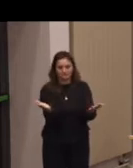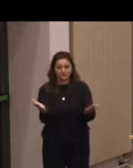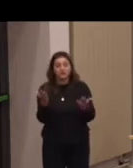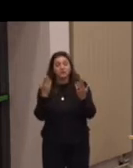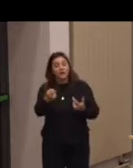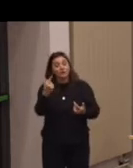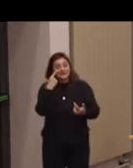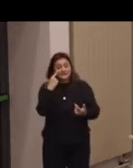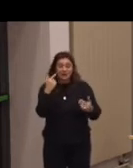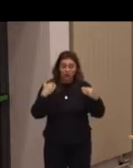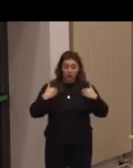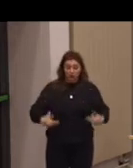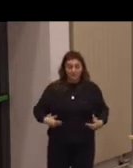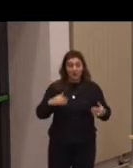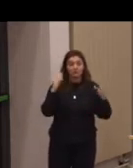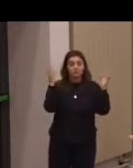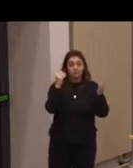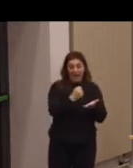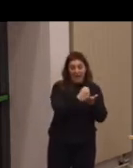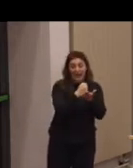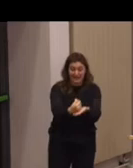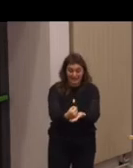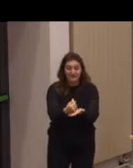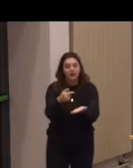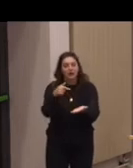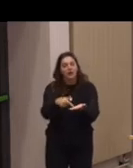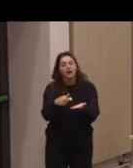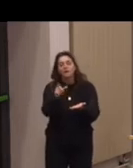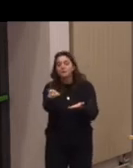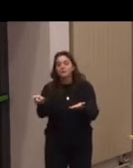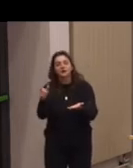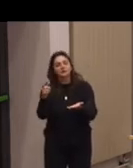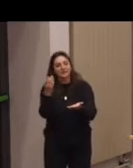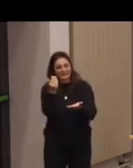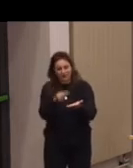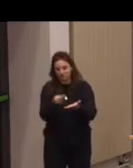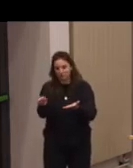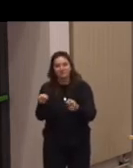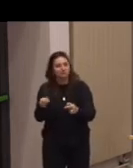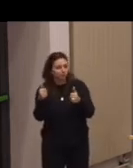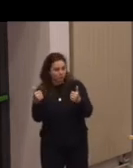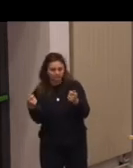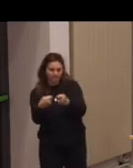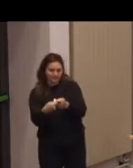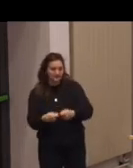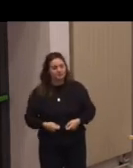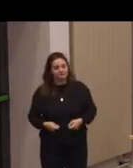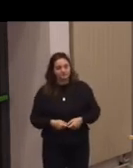modality of assistance in humanitarian action. It's very much has the potential to increase